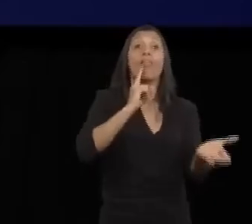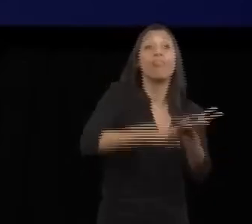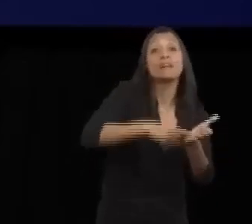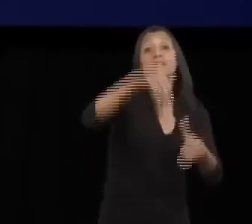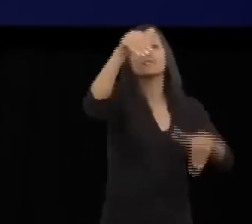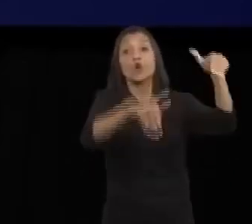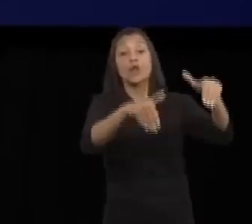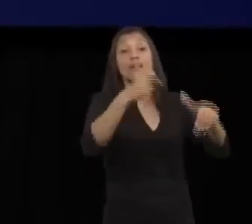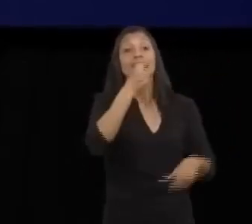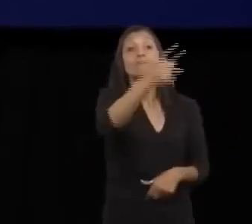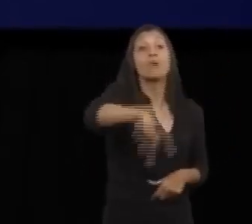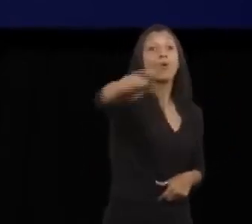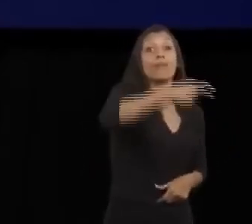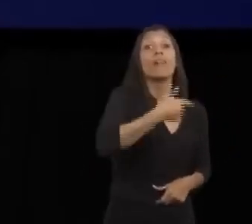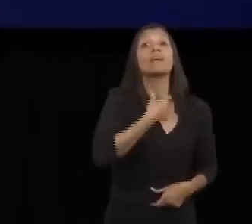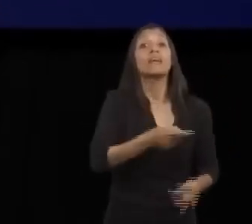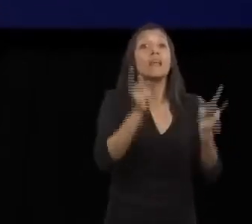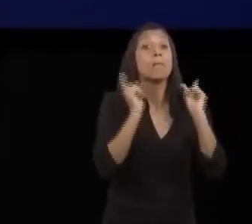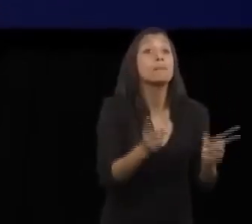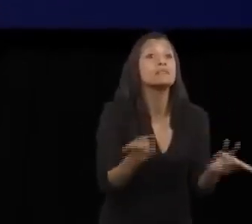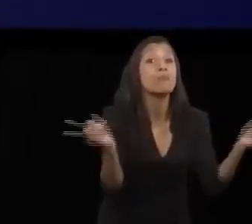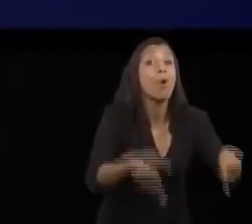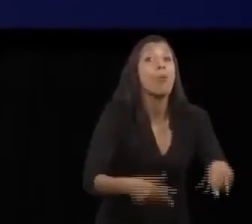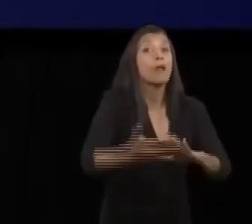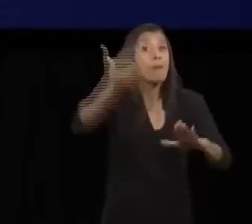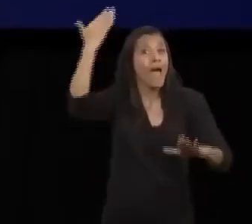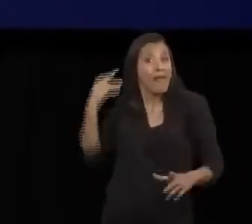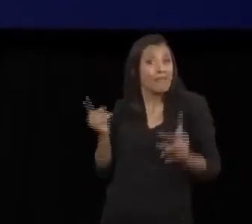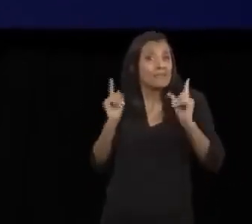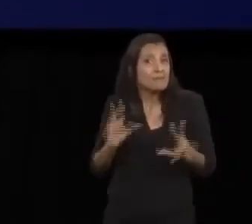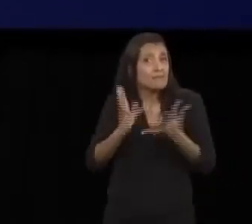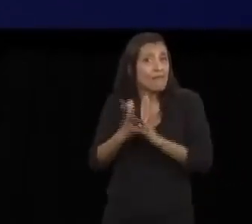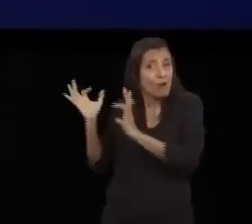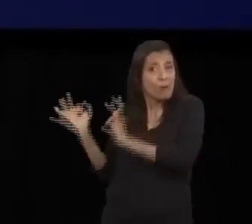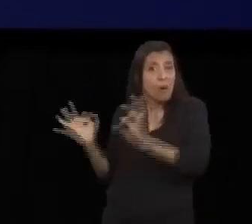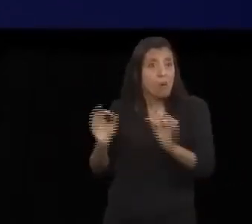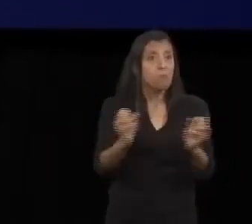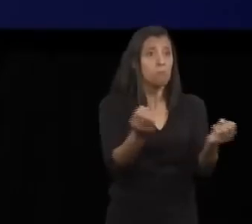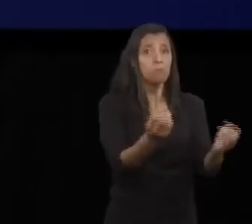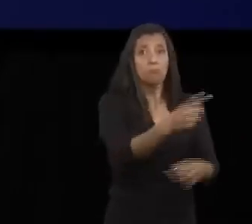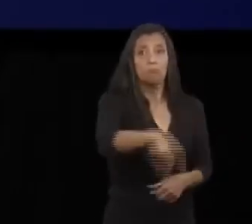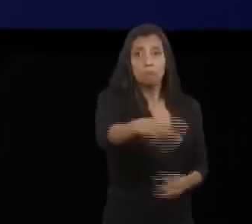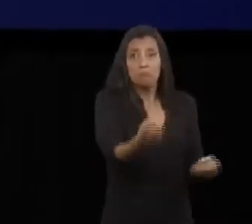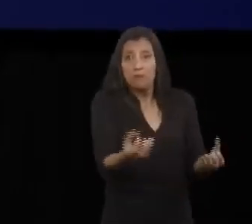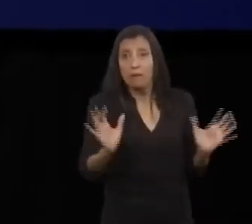If the Argentinians want to return to wild populism, ok, let's say,